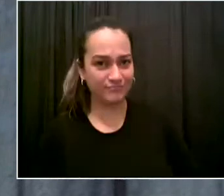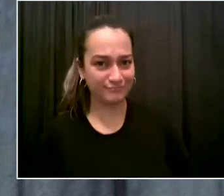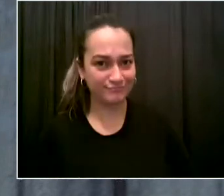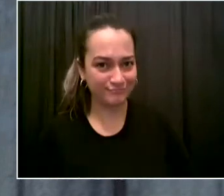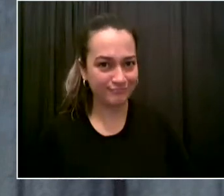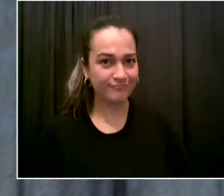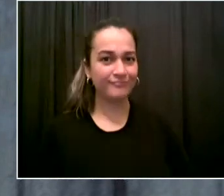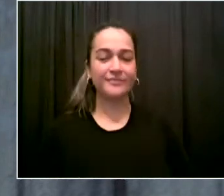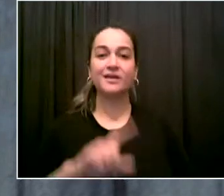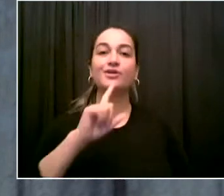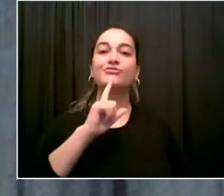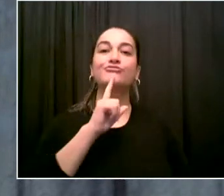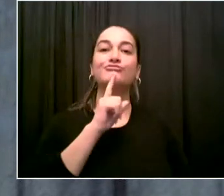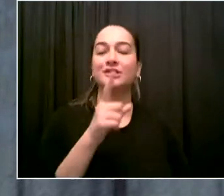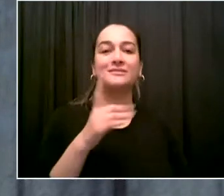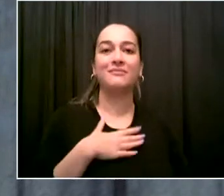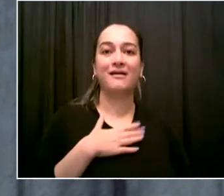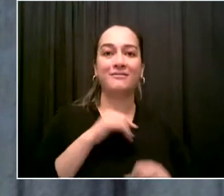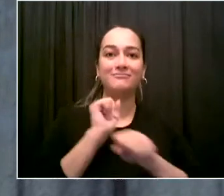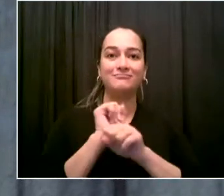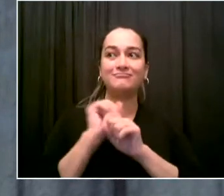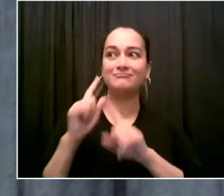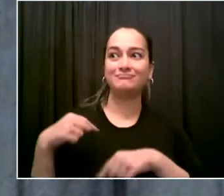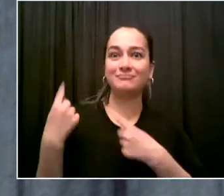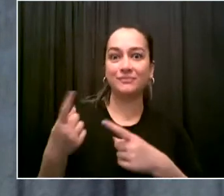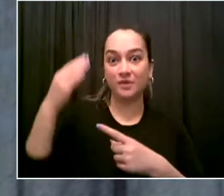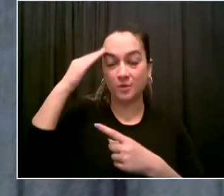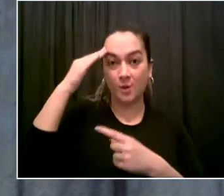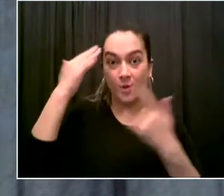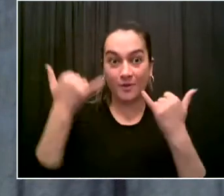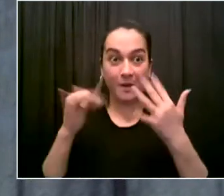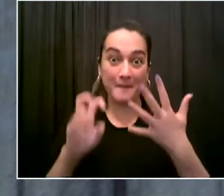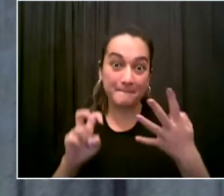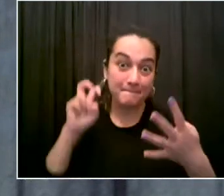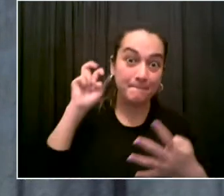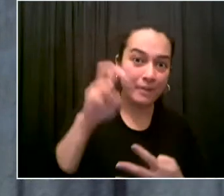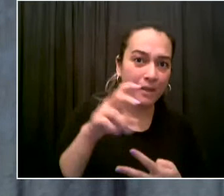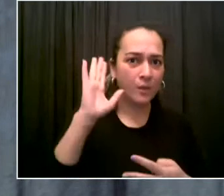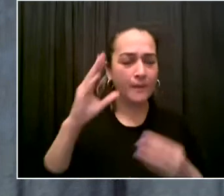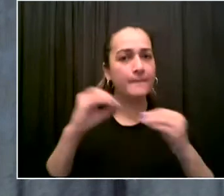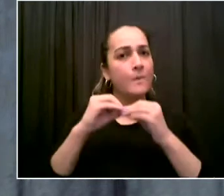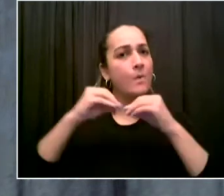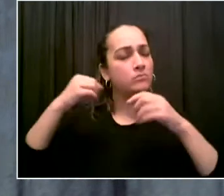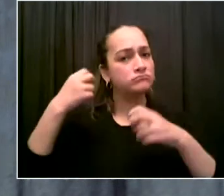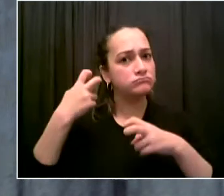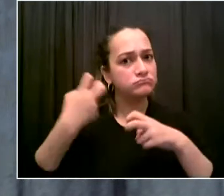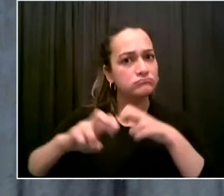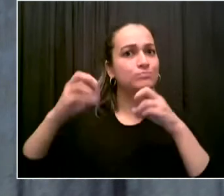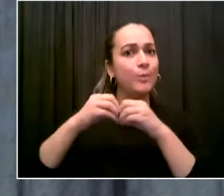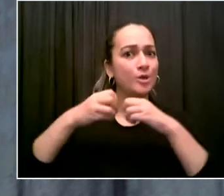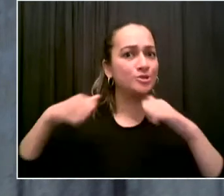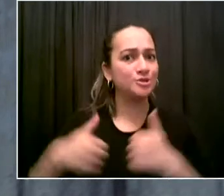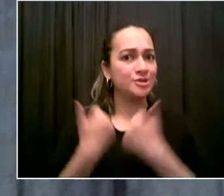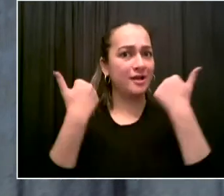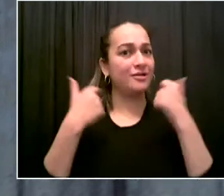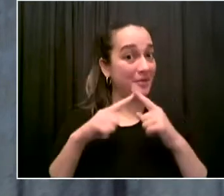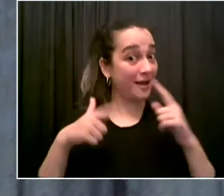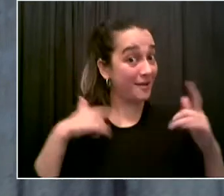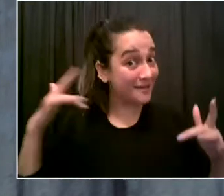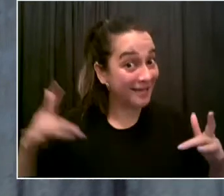AT EVERY LEVEL THERE WAS MORE TO LEARN AND NEW CHALLENGES TO